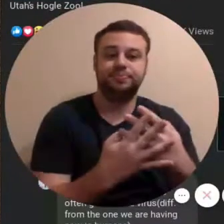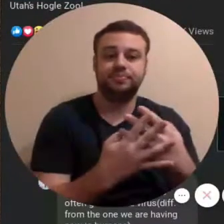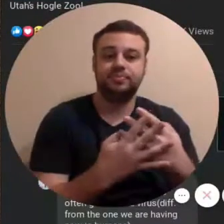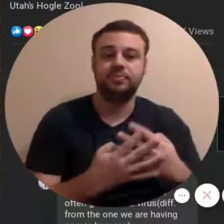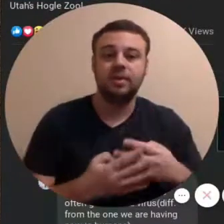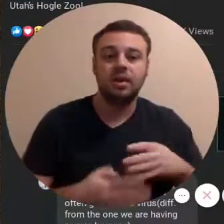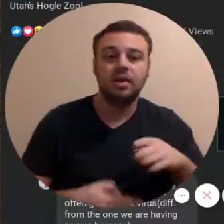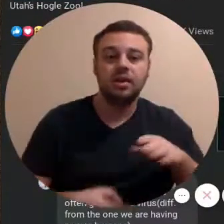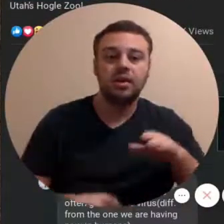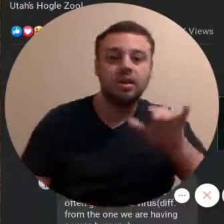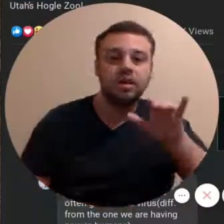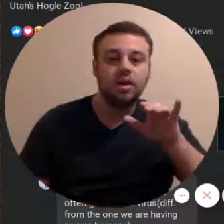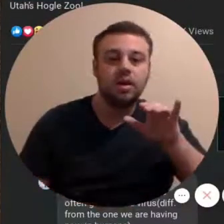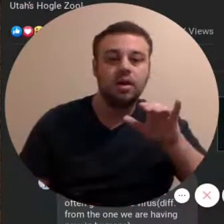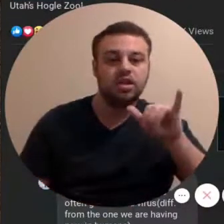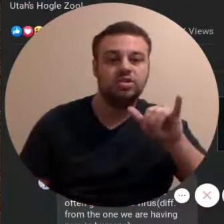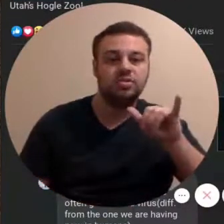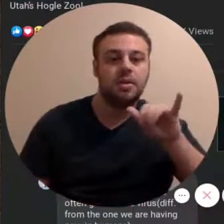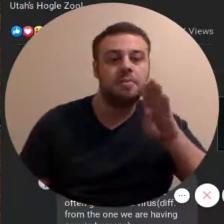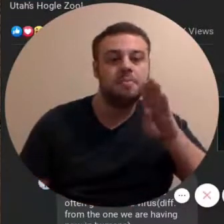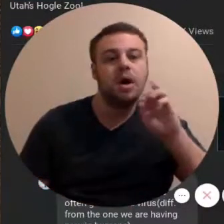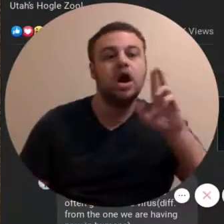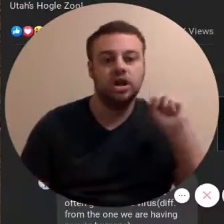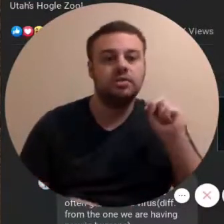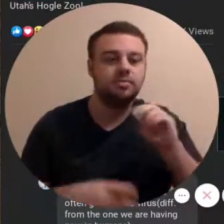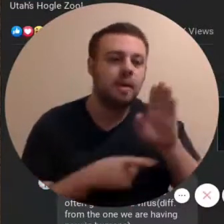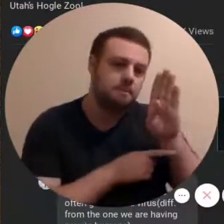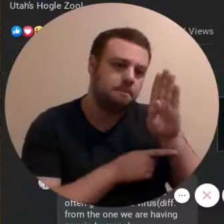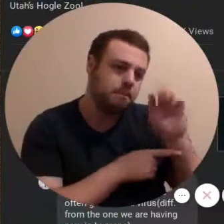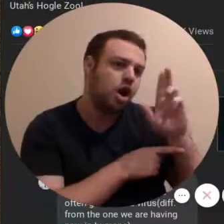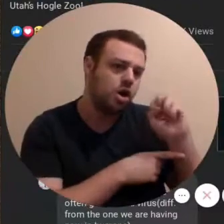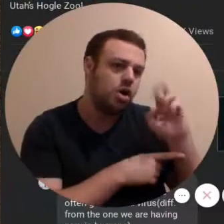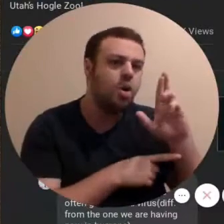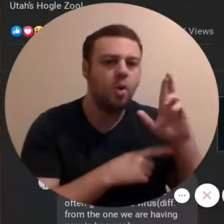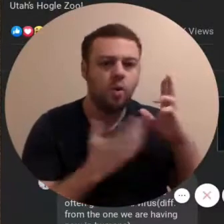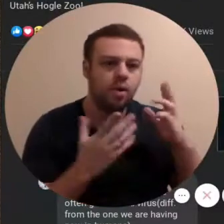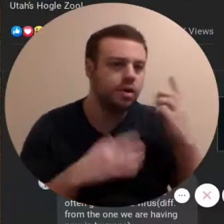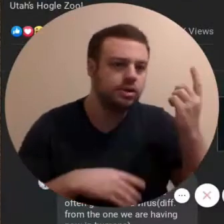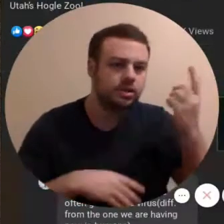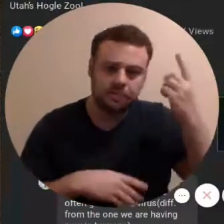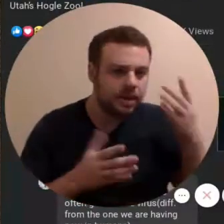Brad: Some of you have asked if we have cougars here at the zoo, and we've had a long history with